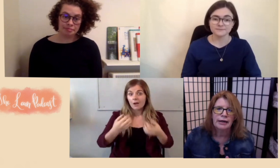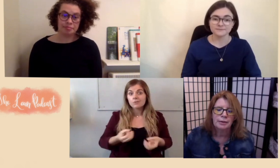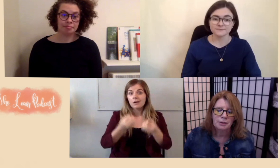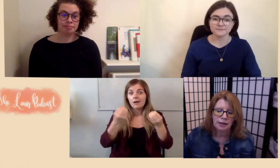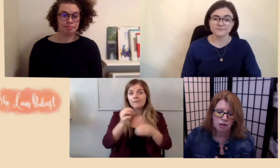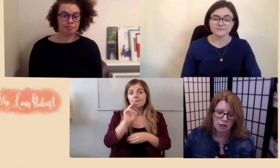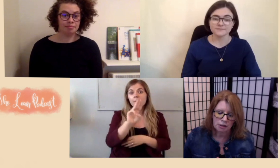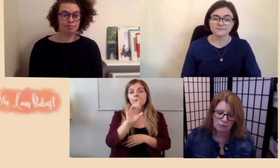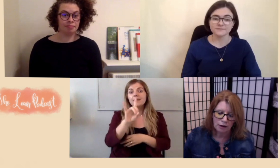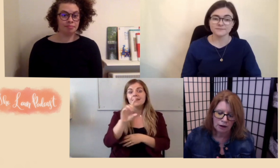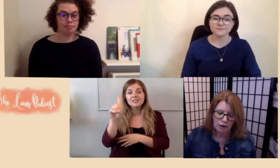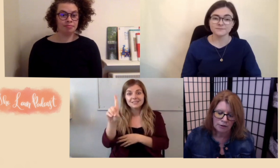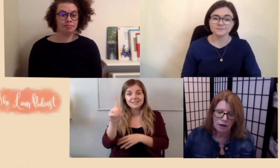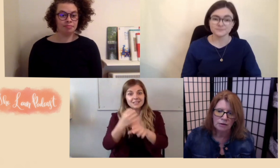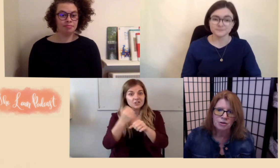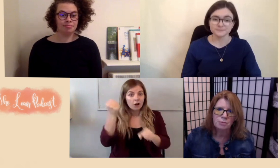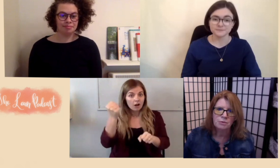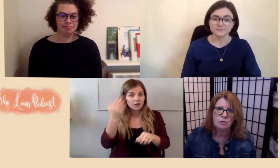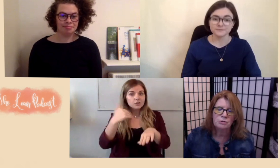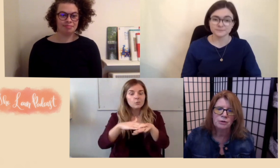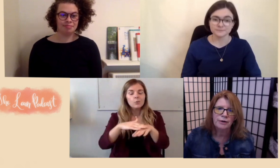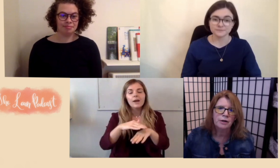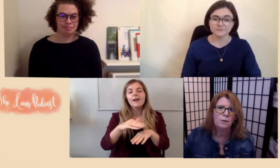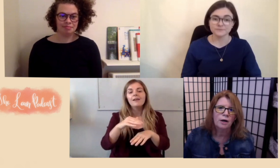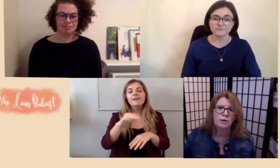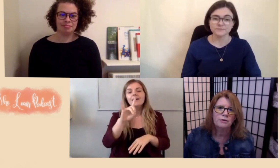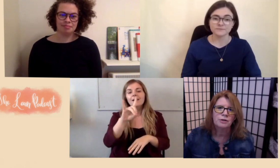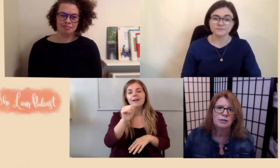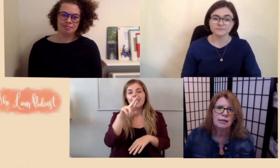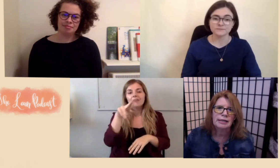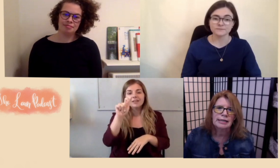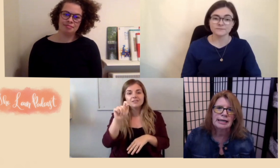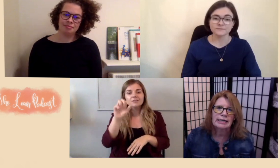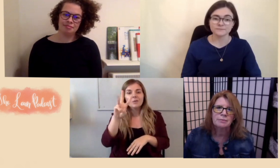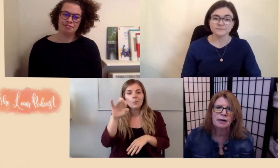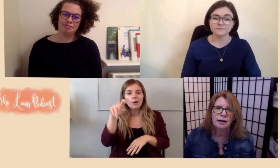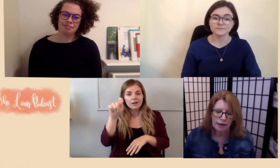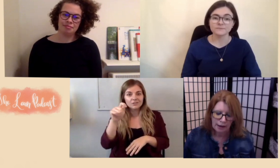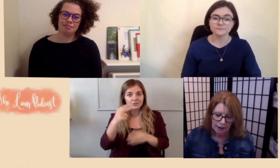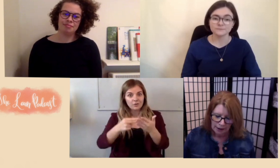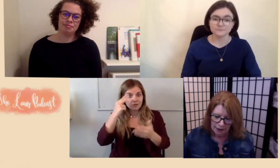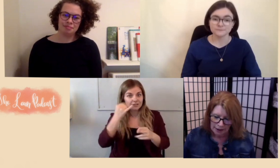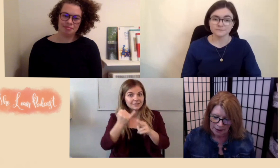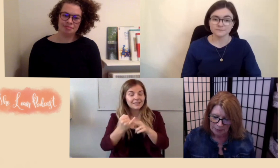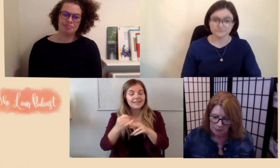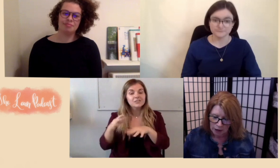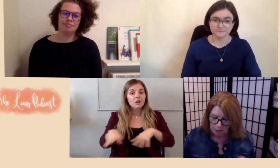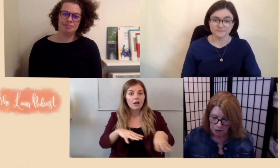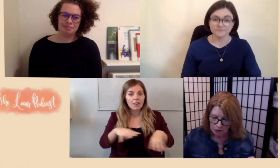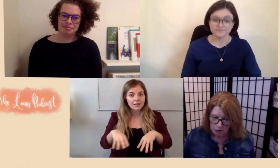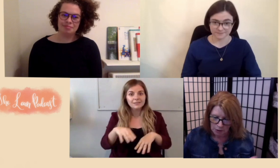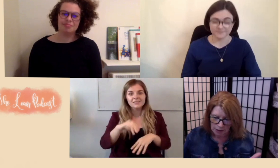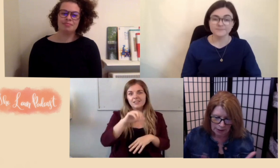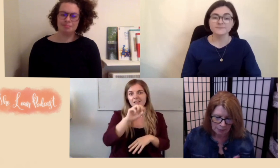to Heriot-Watt University in Edinburgh. Graham Turner, Jemina Napier, Sven Yverm,